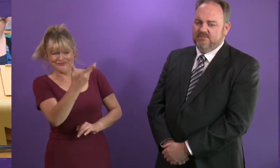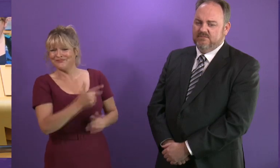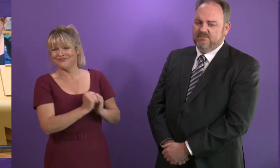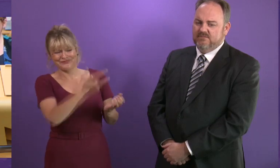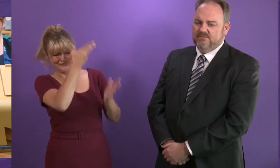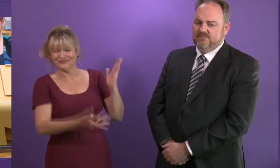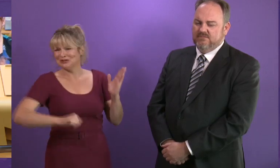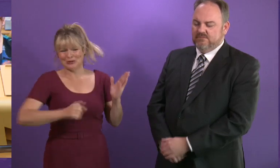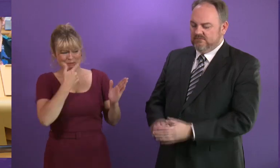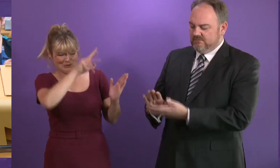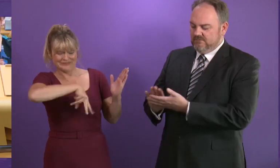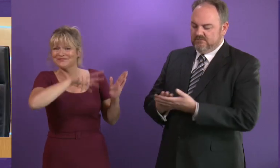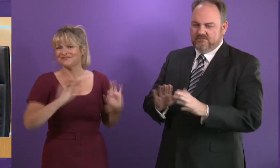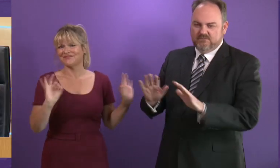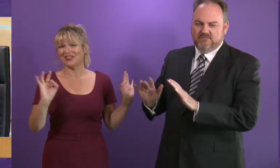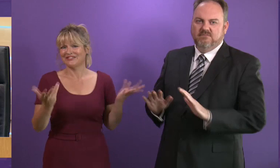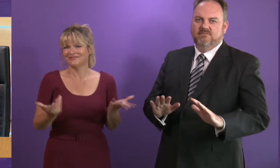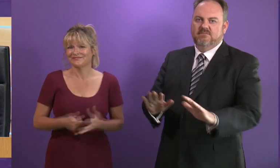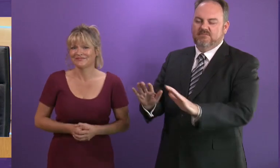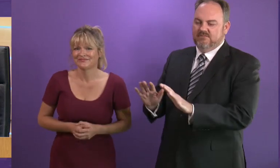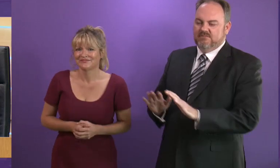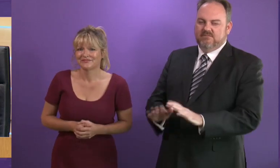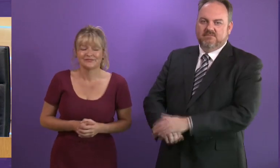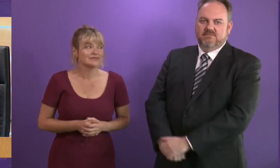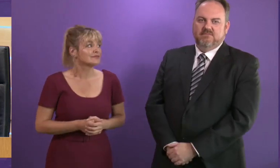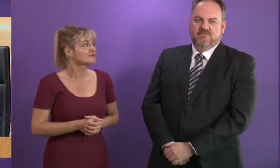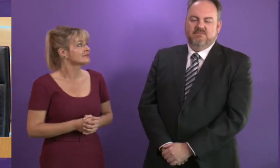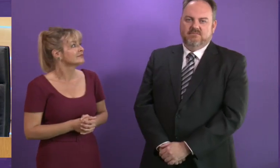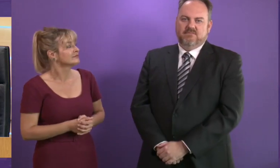Tesco Metro Dundee (Lease)